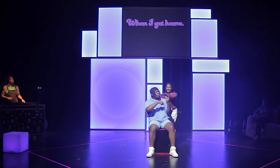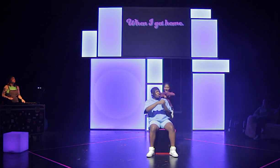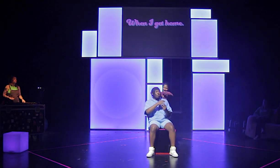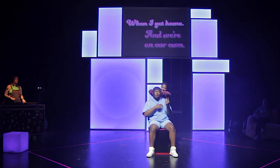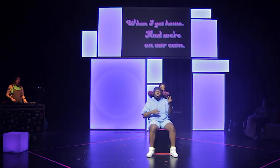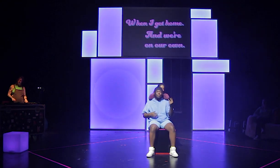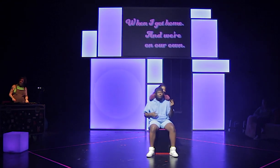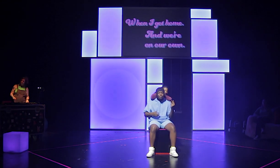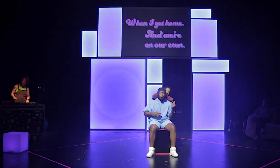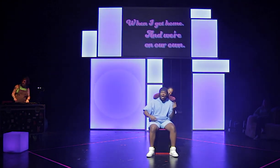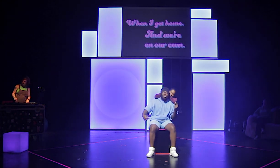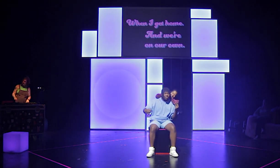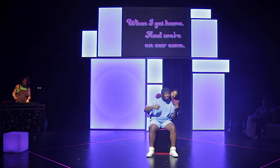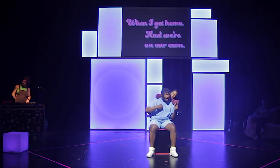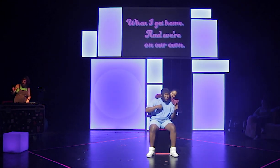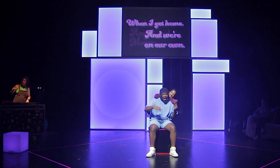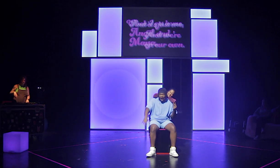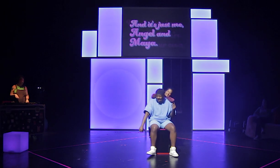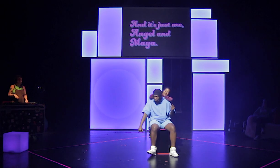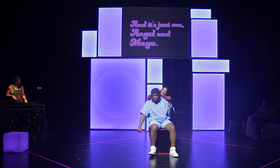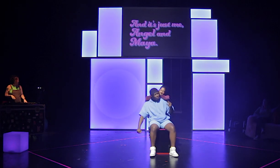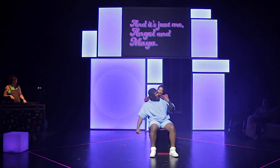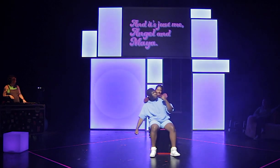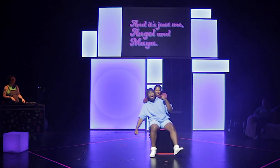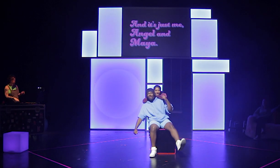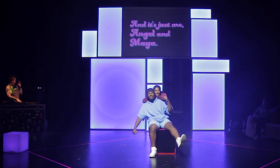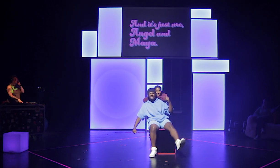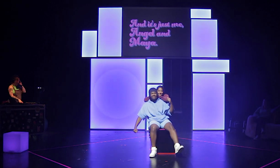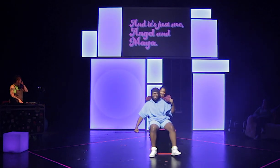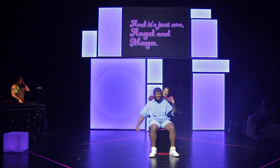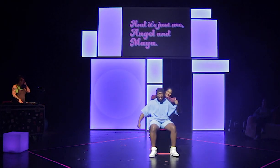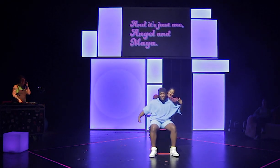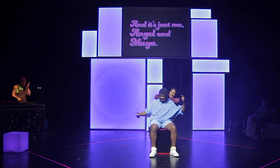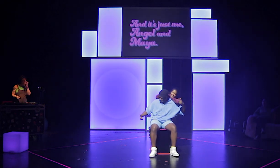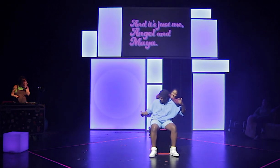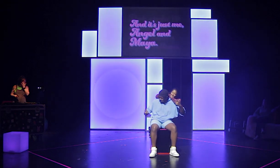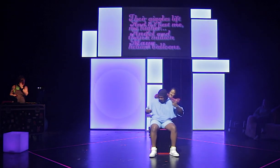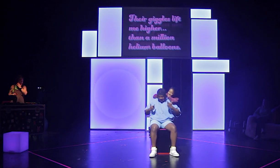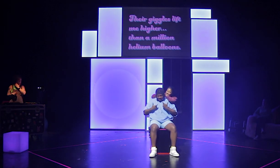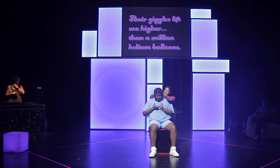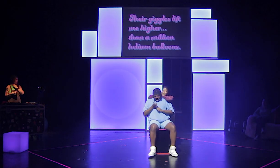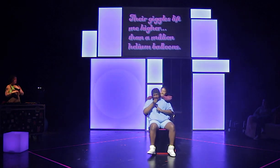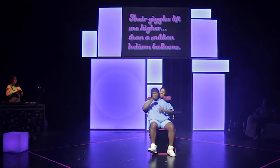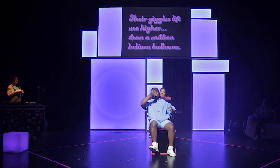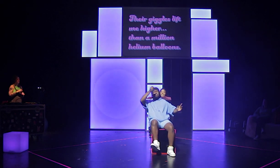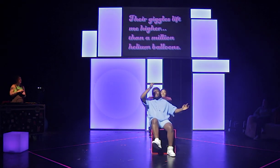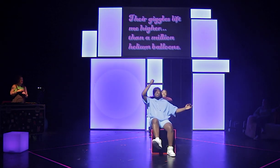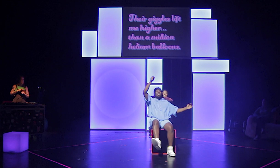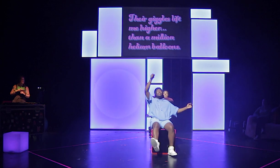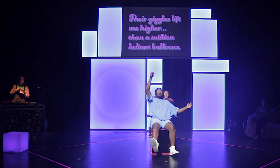we're on our own, and it's just me, Angel, and Maya, their giggles lift me higher than